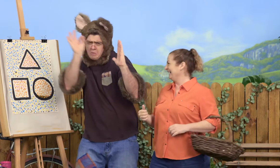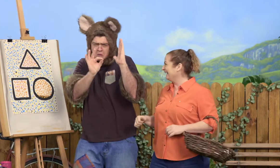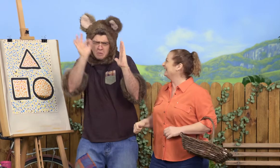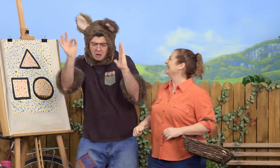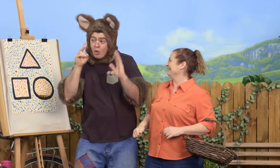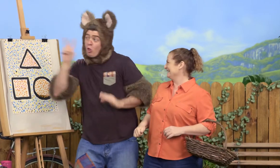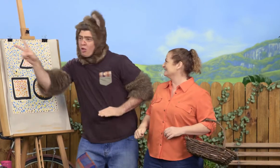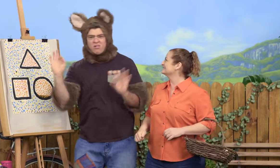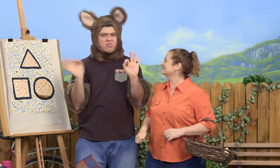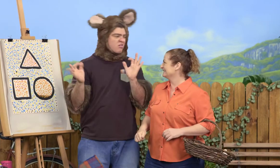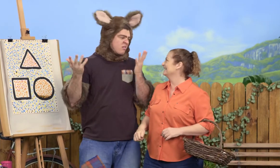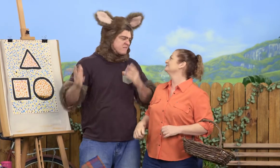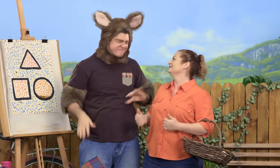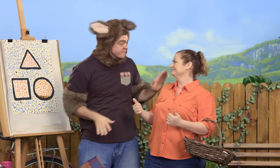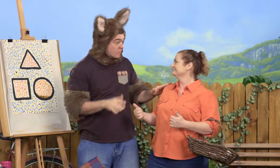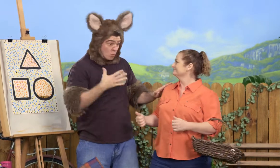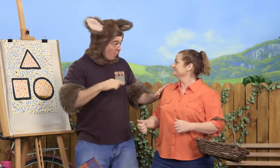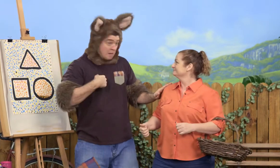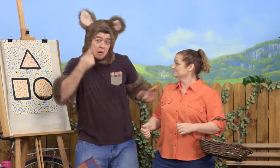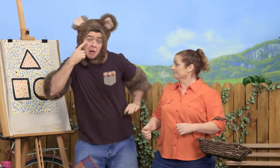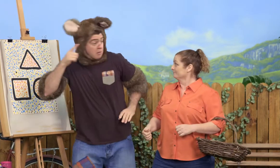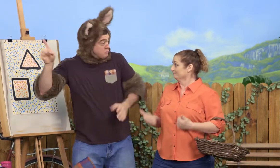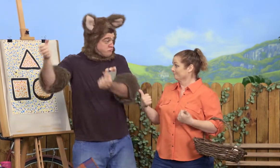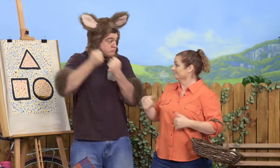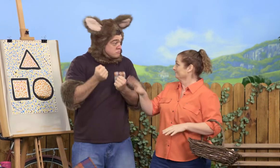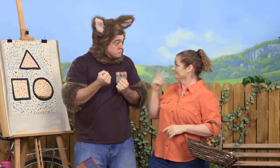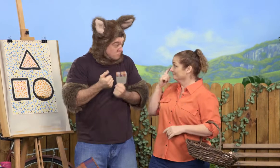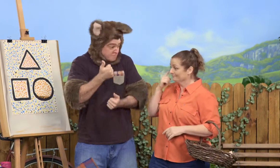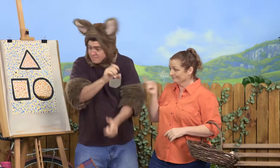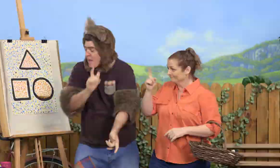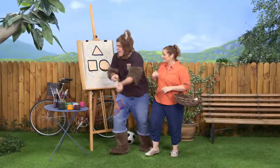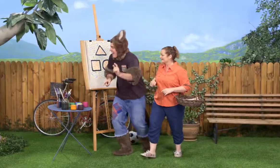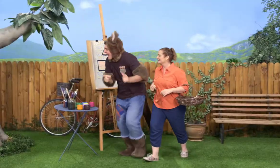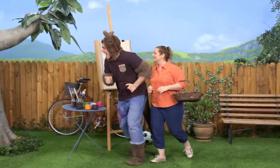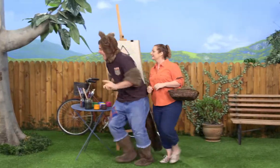Oh, OK. Do you want me to go and have a look? Oh, yes, please. Could you? OK.